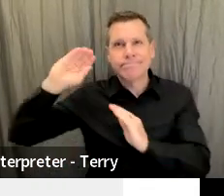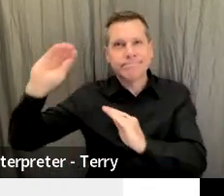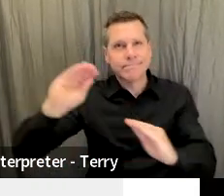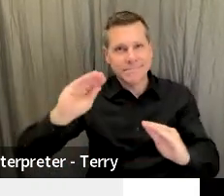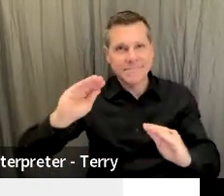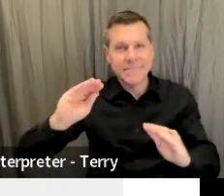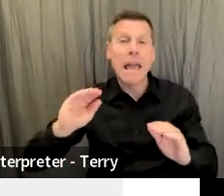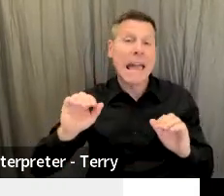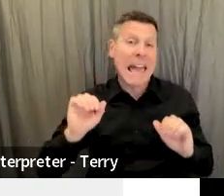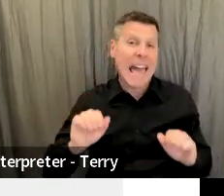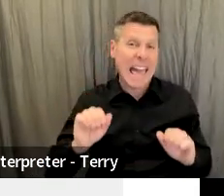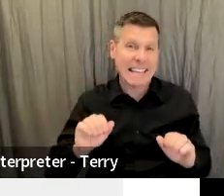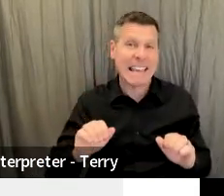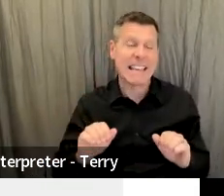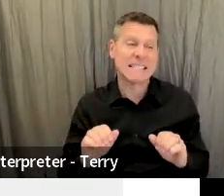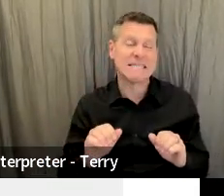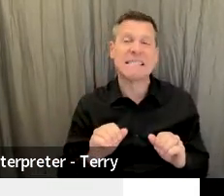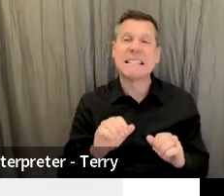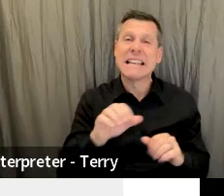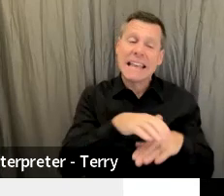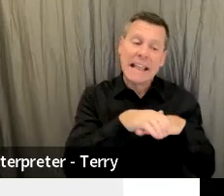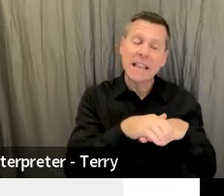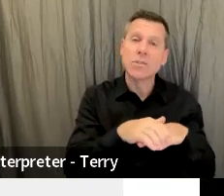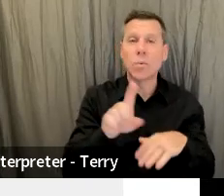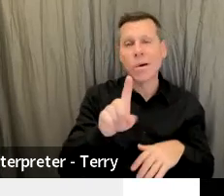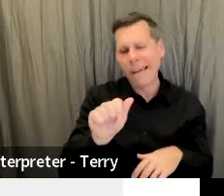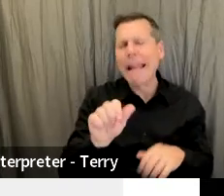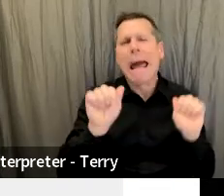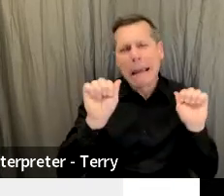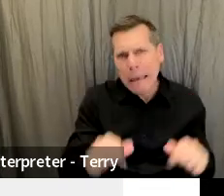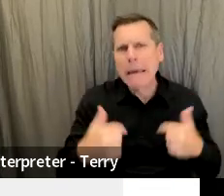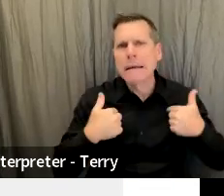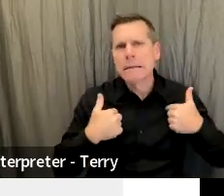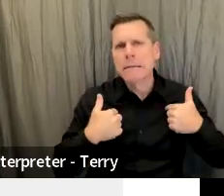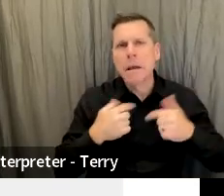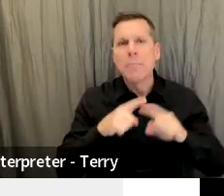transfer level English, English, one A, but it's not my primary discipline. And so I'm not as comfortable with it.